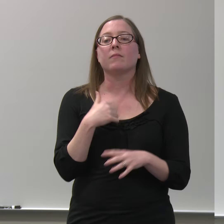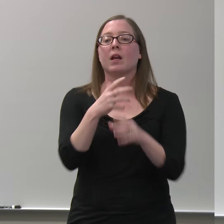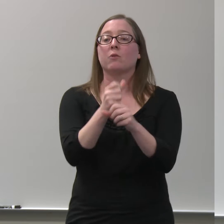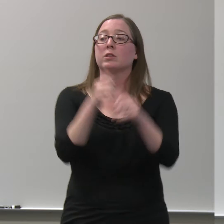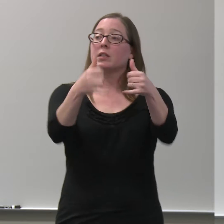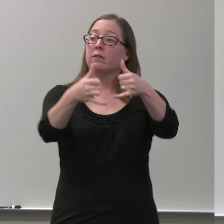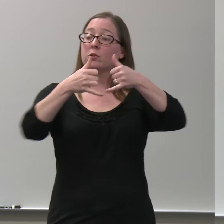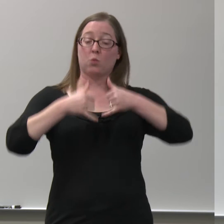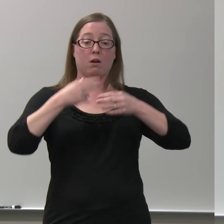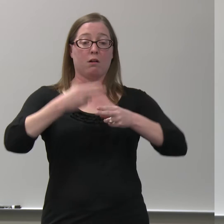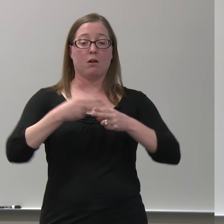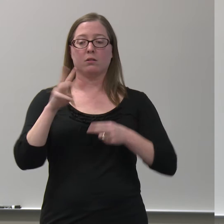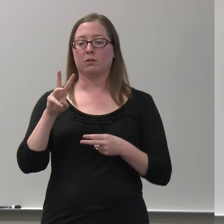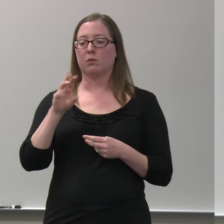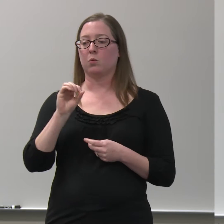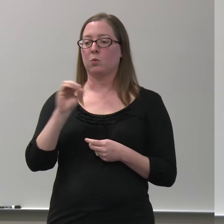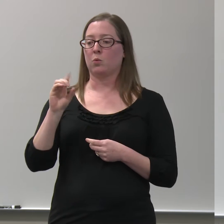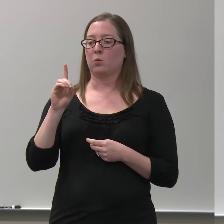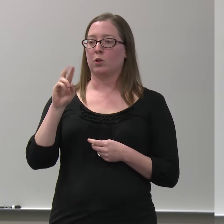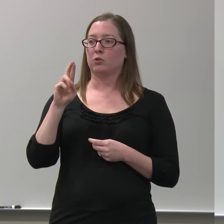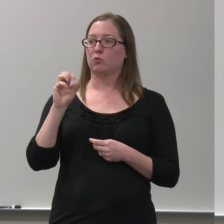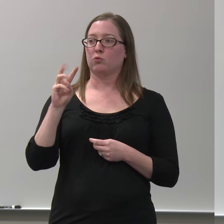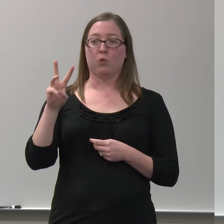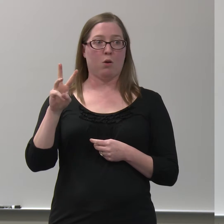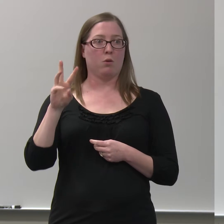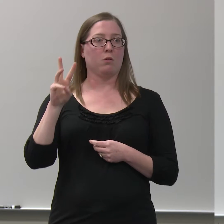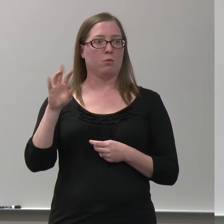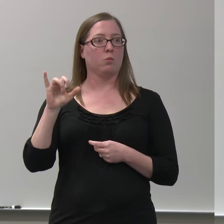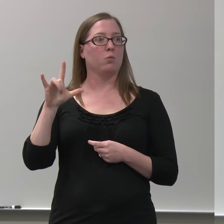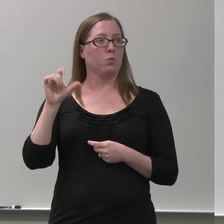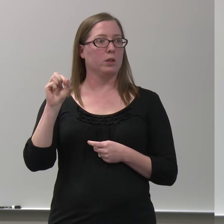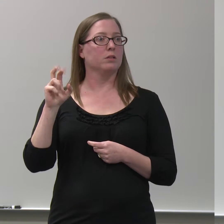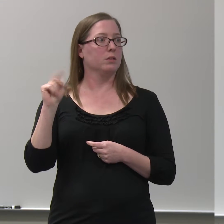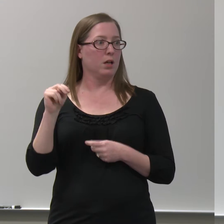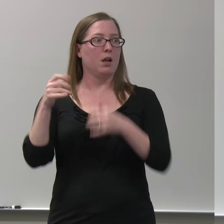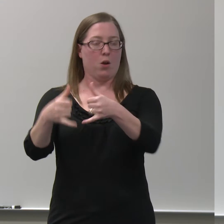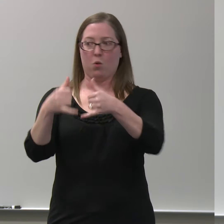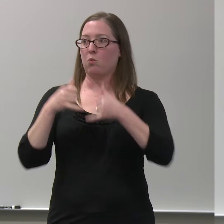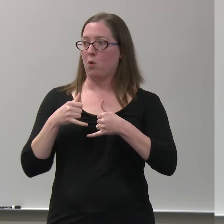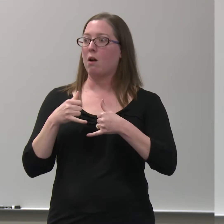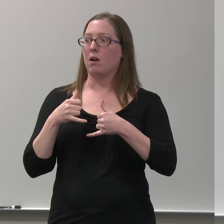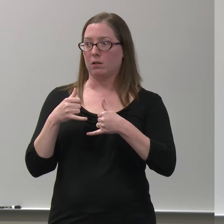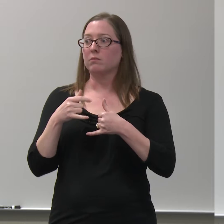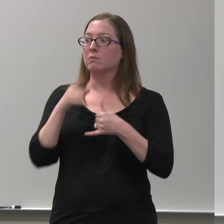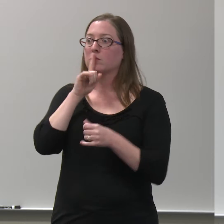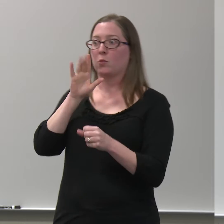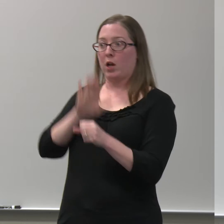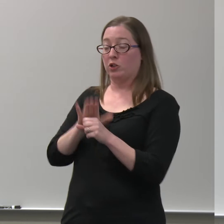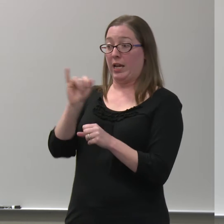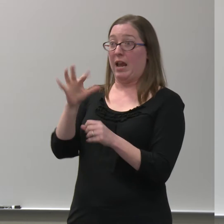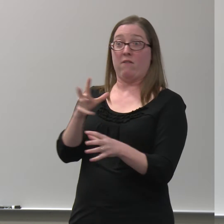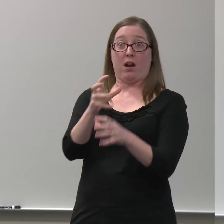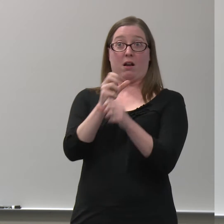called the Woodrow Wilson Award which guaranteed a graduate stipend if I--